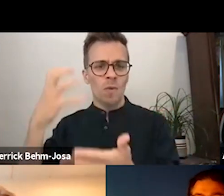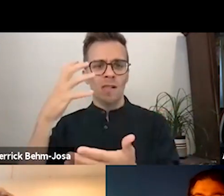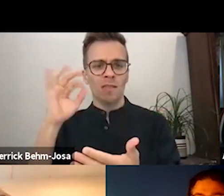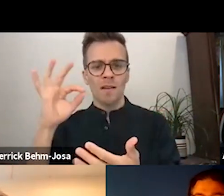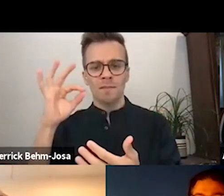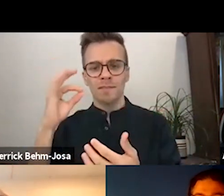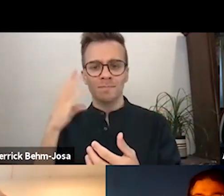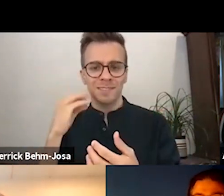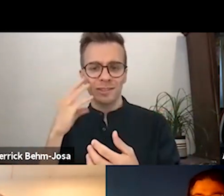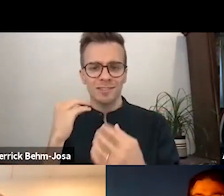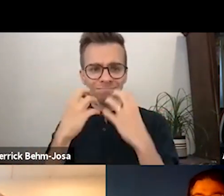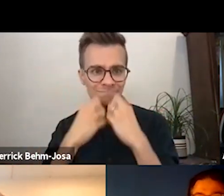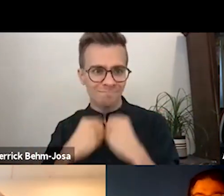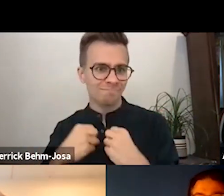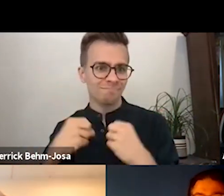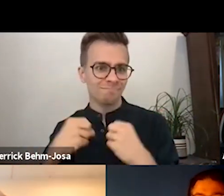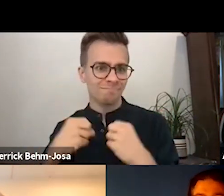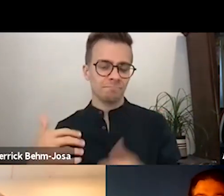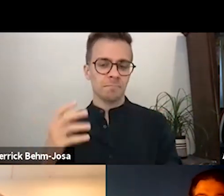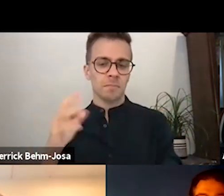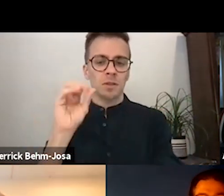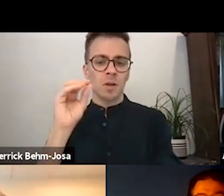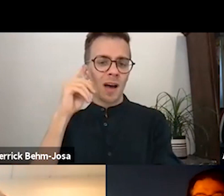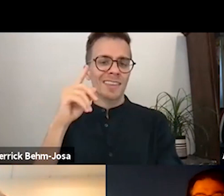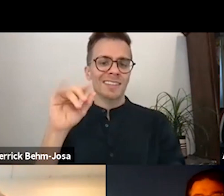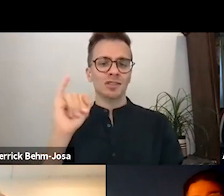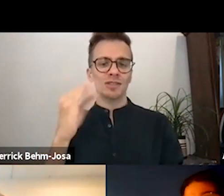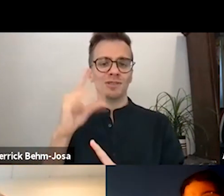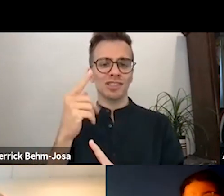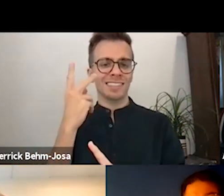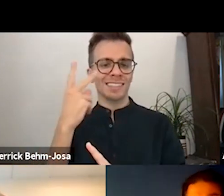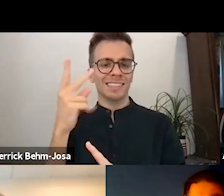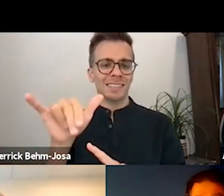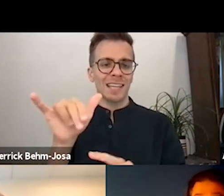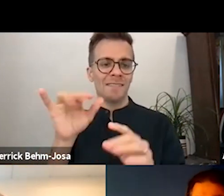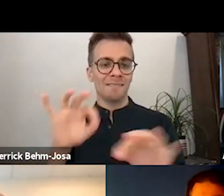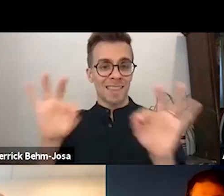So that has been a wealth of experience that I cherish.